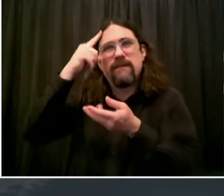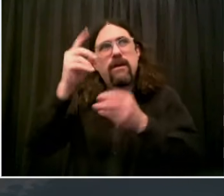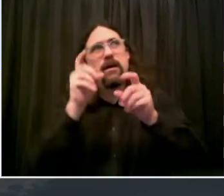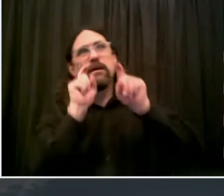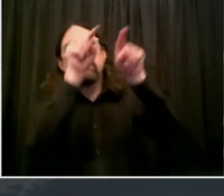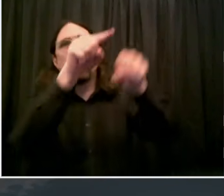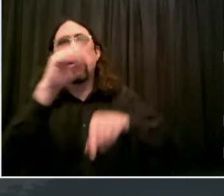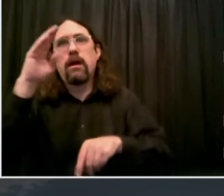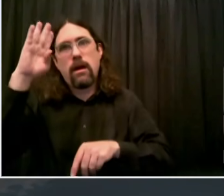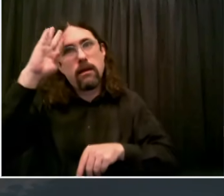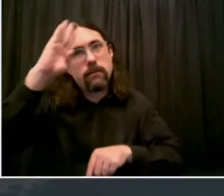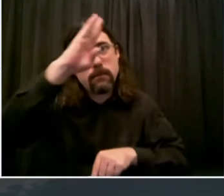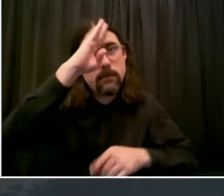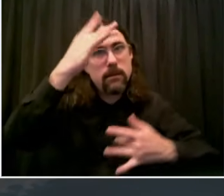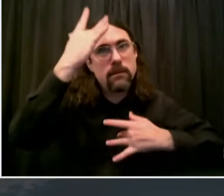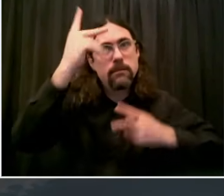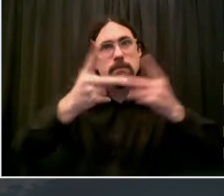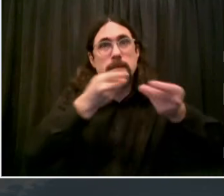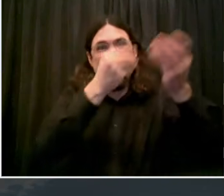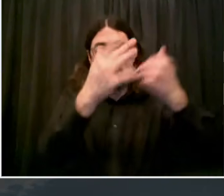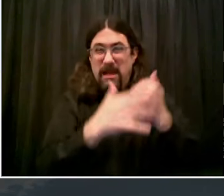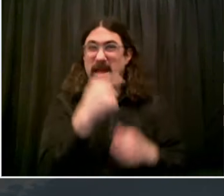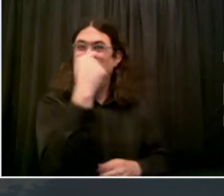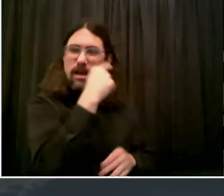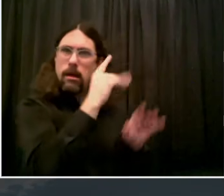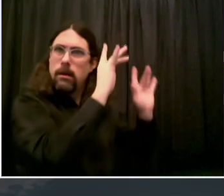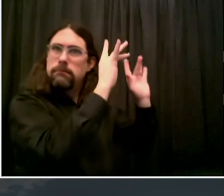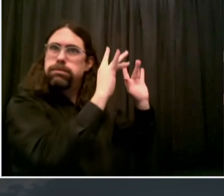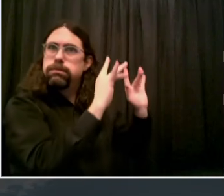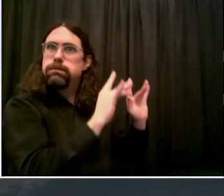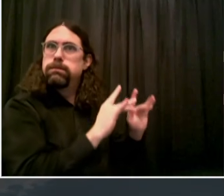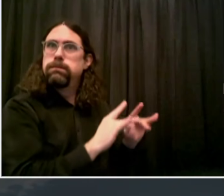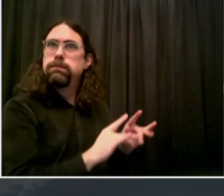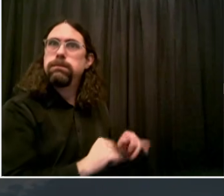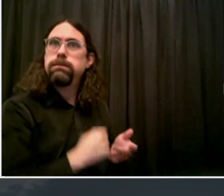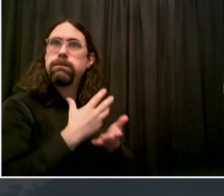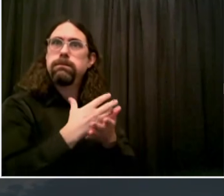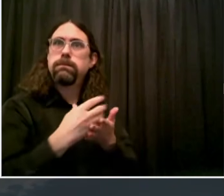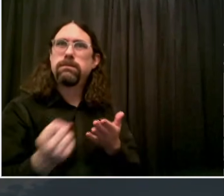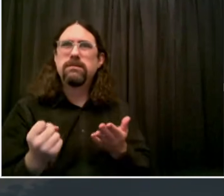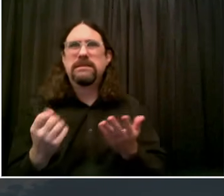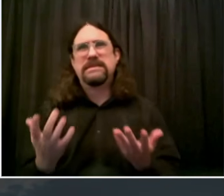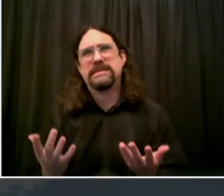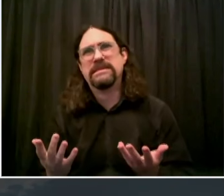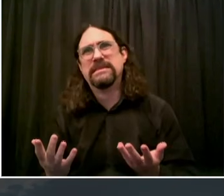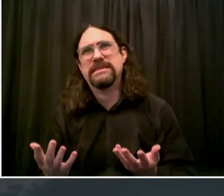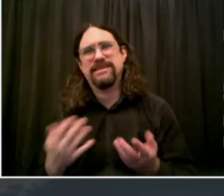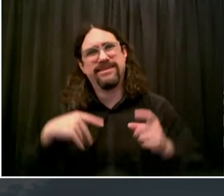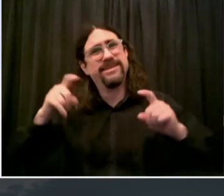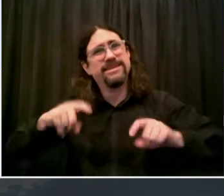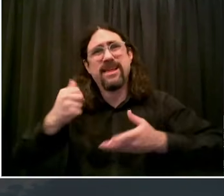ADDRESS IT. SO MANY NEW YORKERS ARE SAYING IN THIS CRISIS WHAT CAN I DO, HOW CAN I HELP?